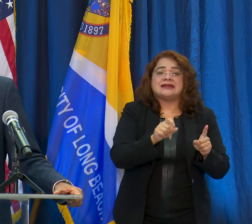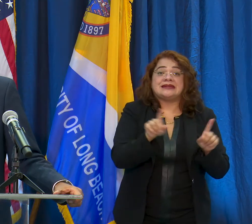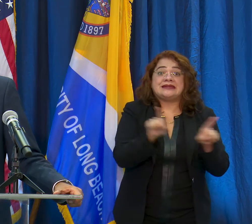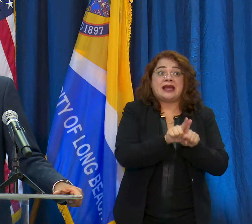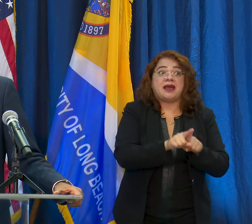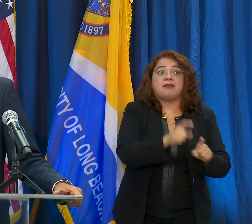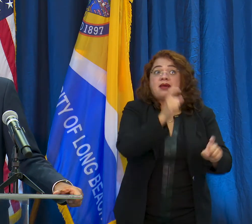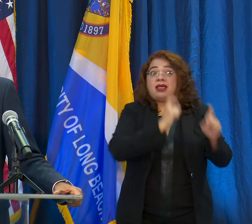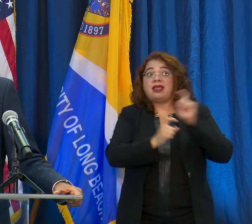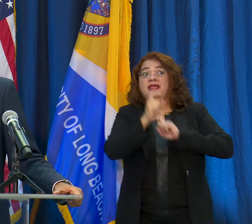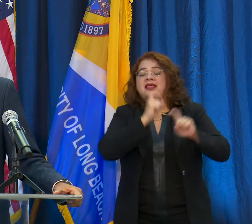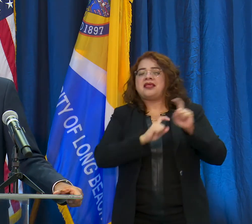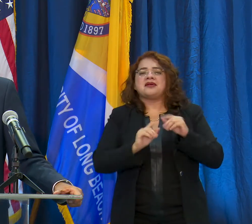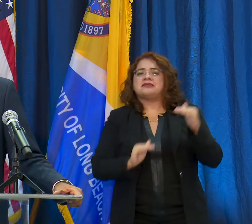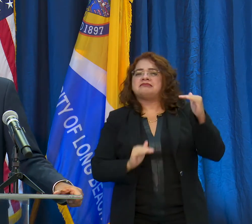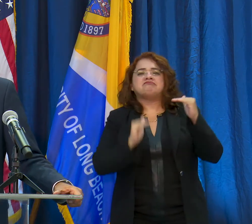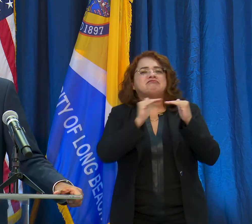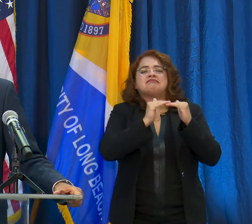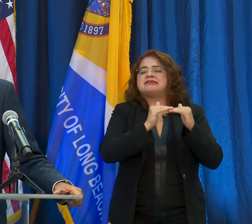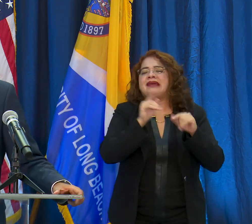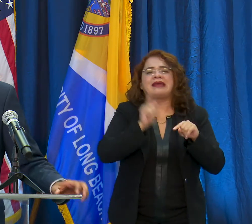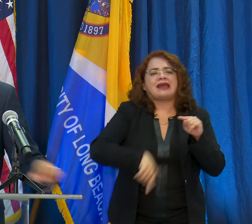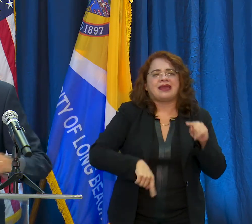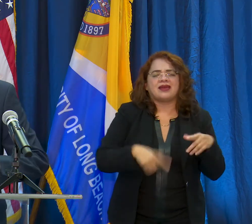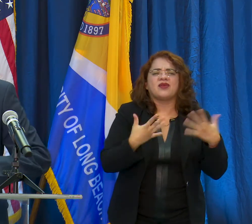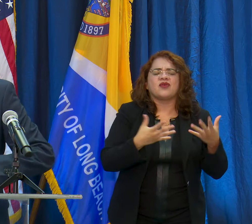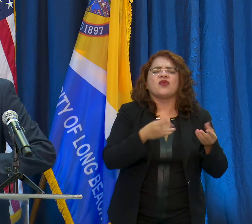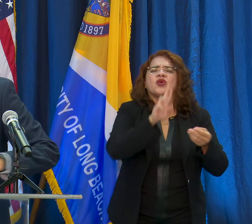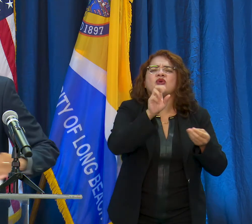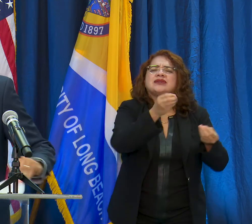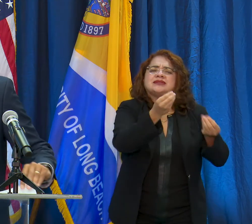to public service and went into education.